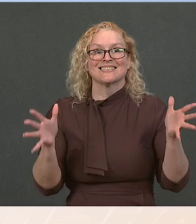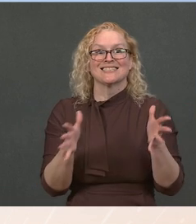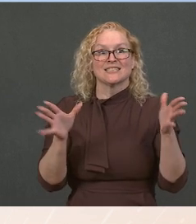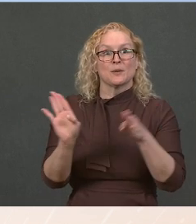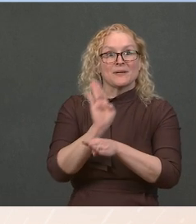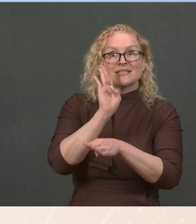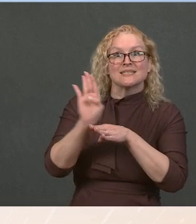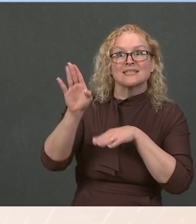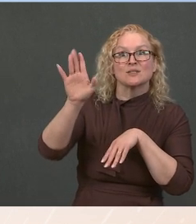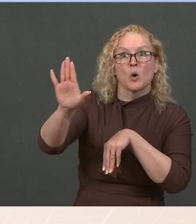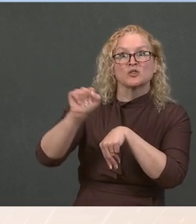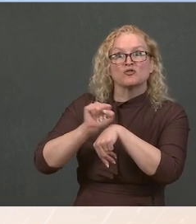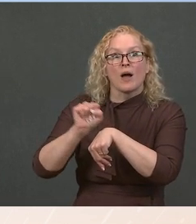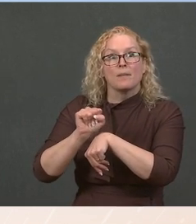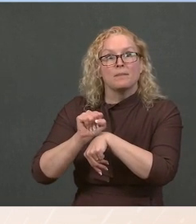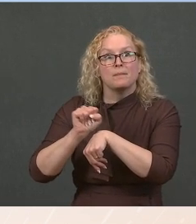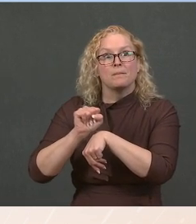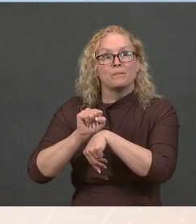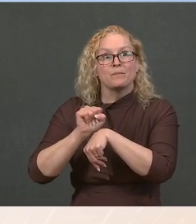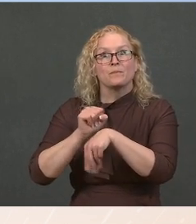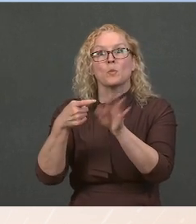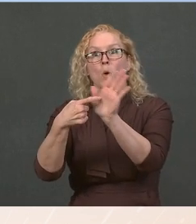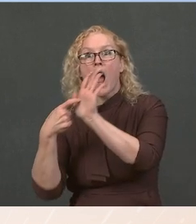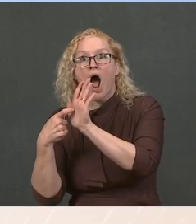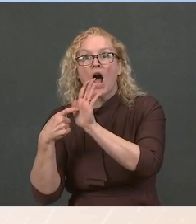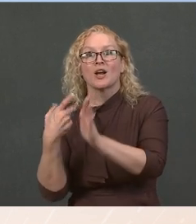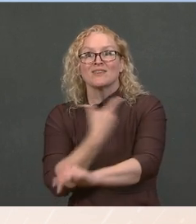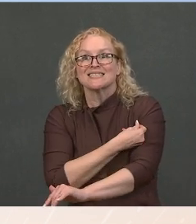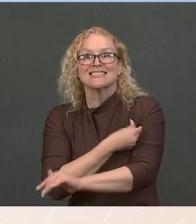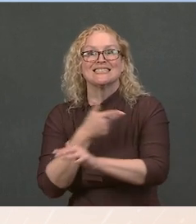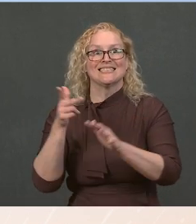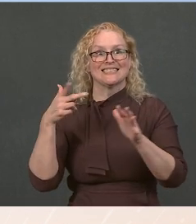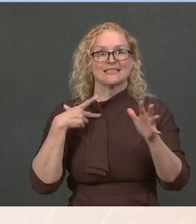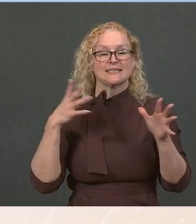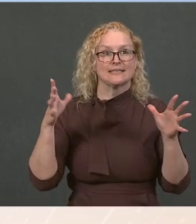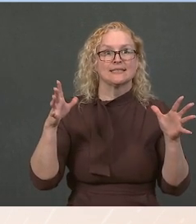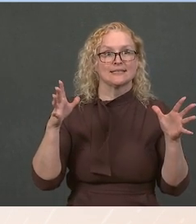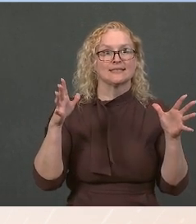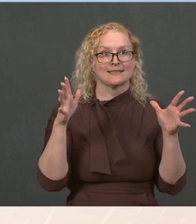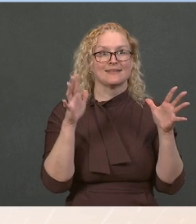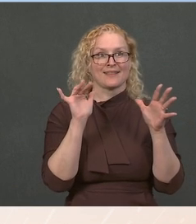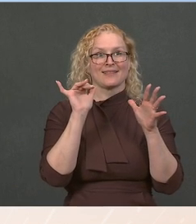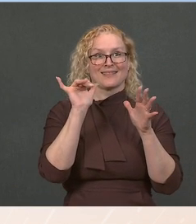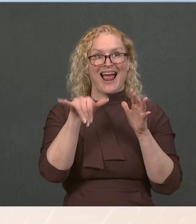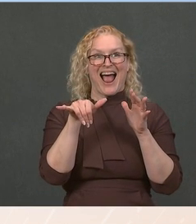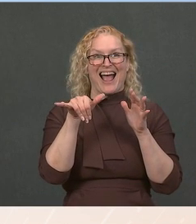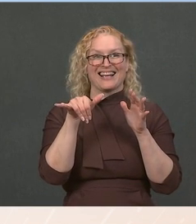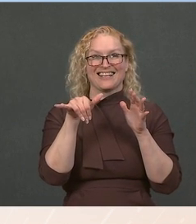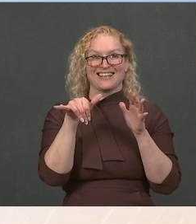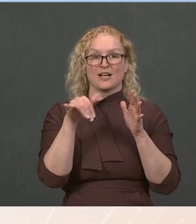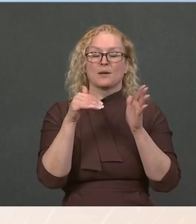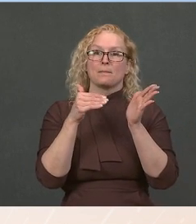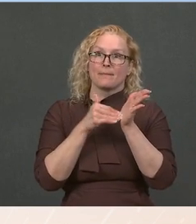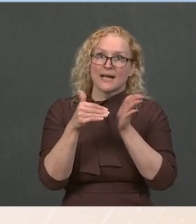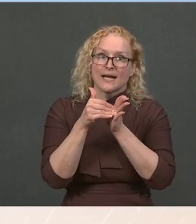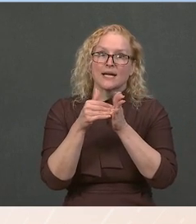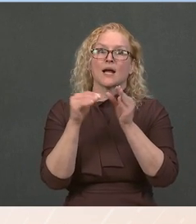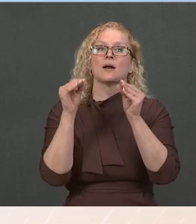I just mentioned 100 million workers will now be able -- that's what that requirement is going to touch: 100 million workers.